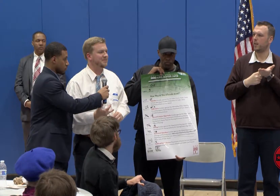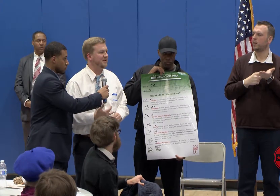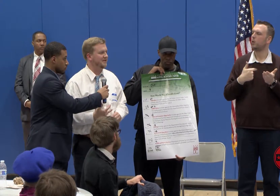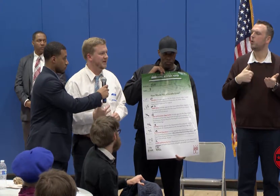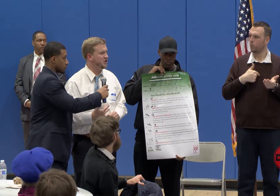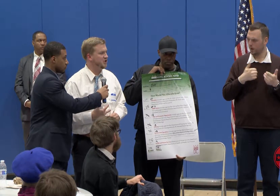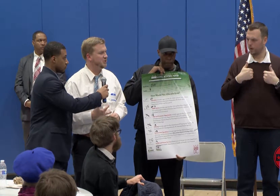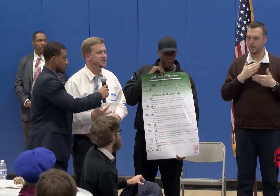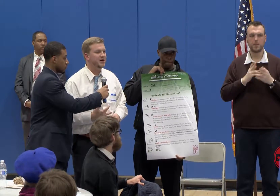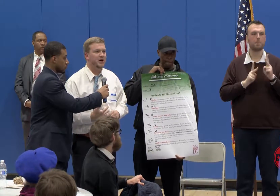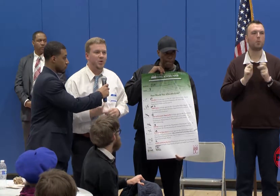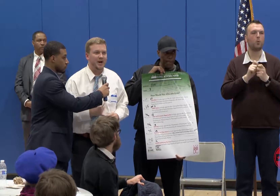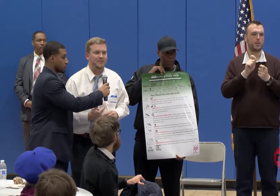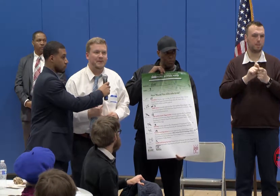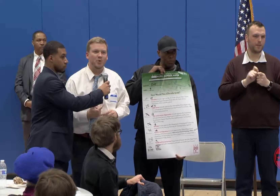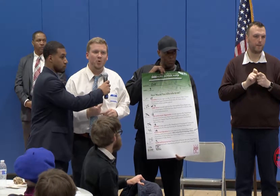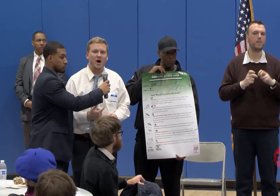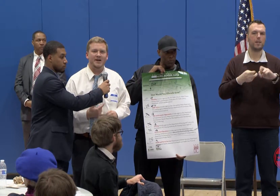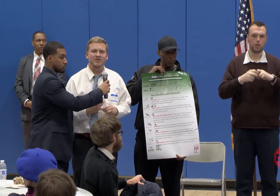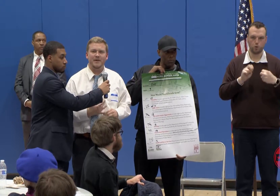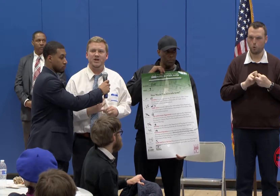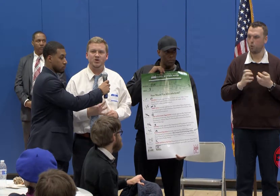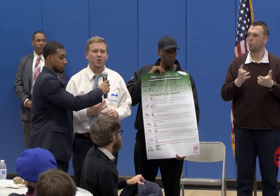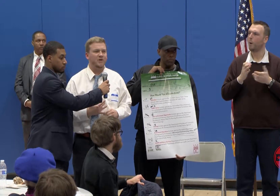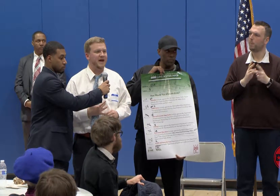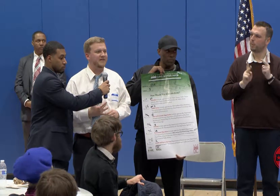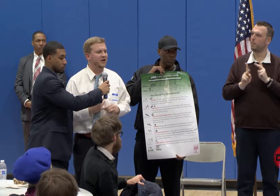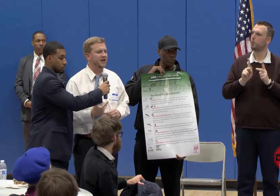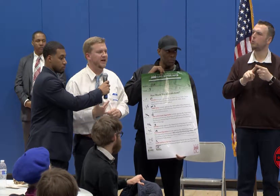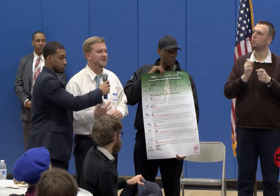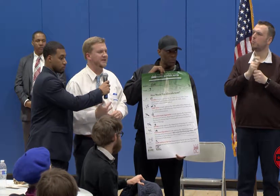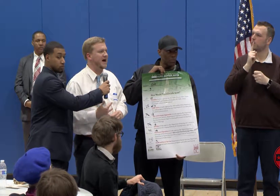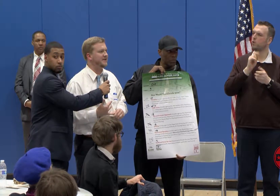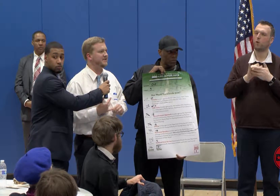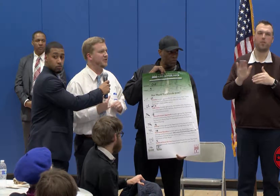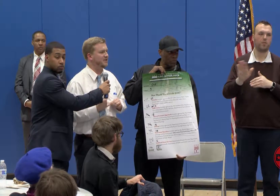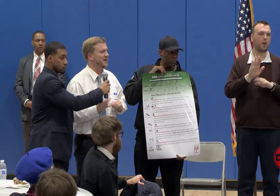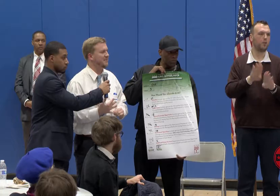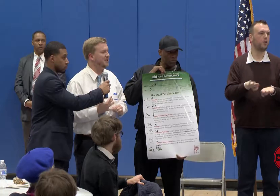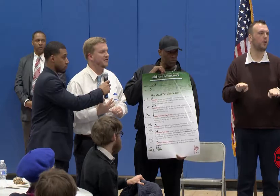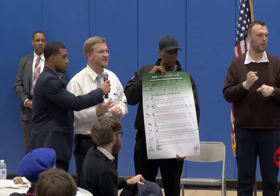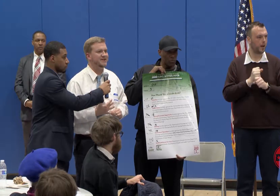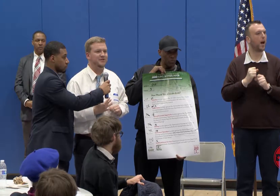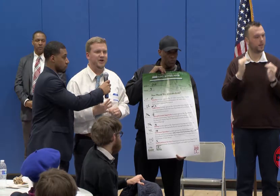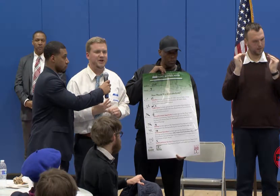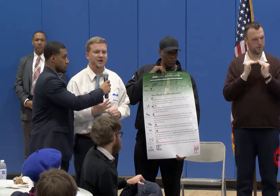WITH SPECIFIC ISSUES. WE HAD PEOPLE WHO WANTED TO MAKE SURE THAT THEIR KIDS GOT THE SAME SERVICES AND FUNDING